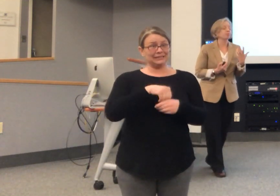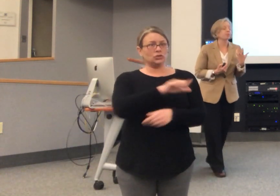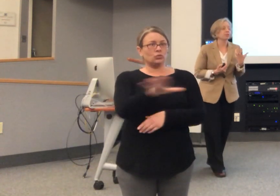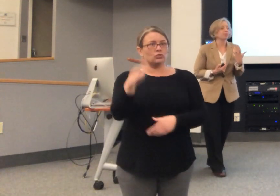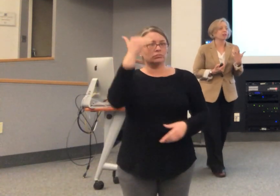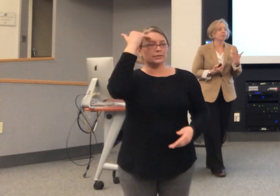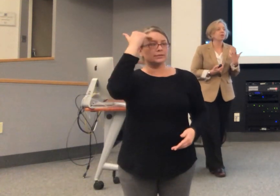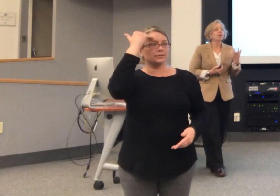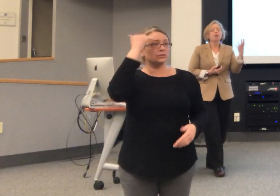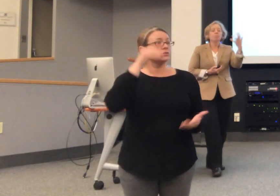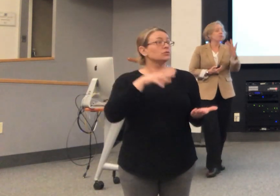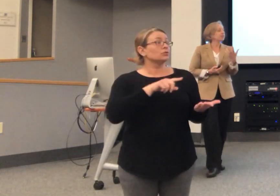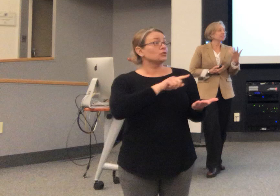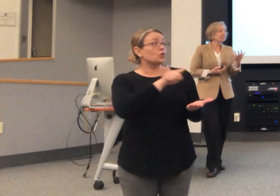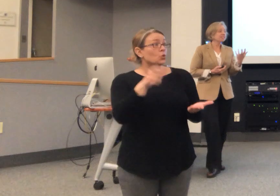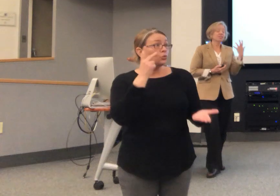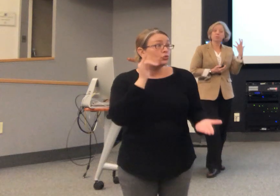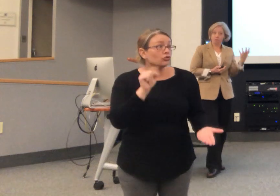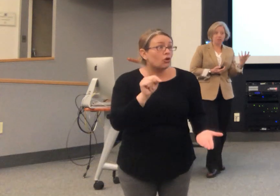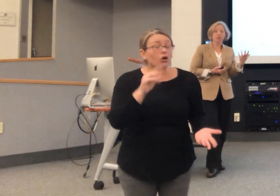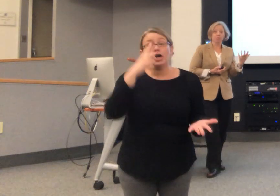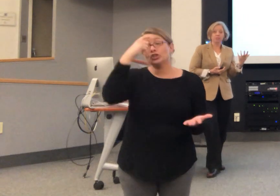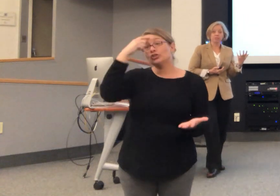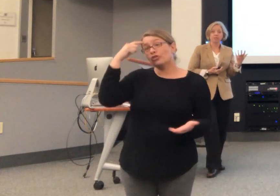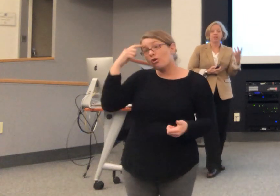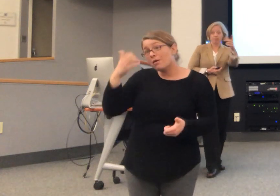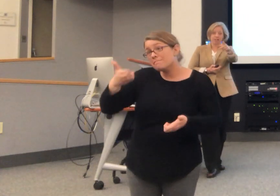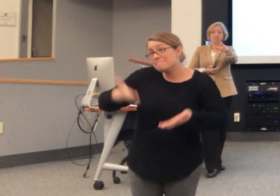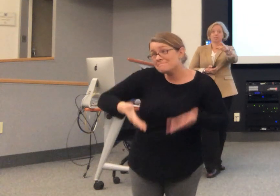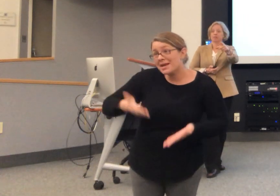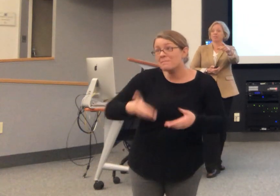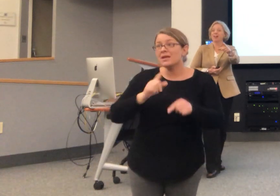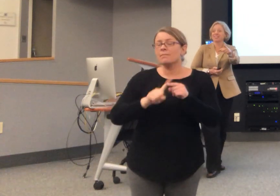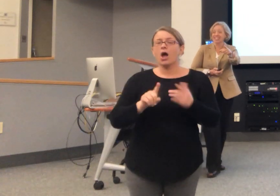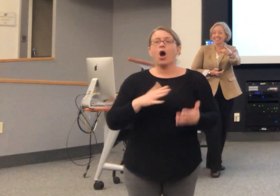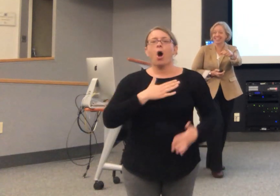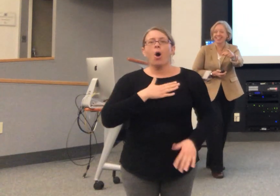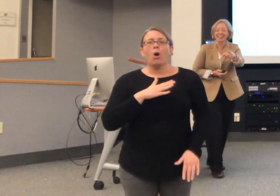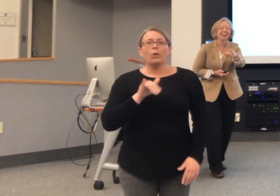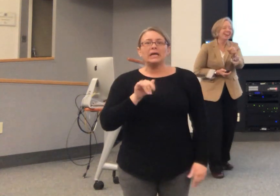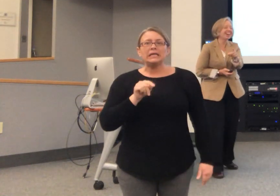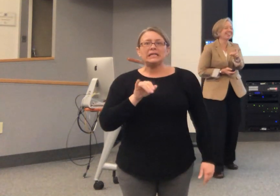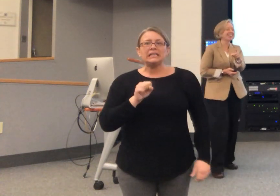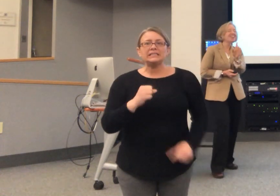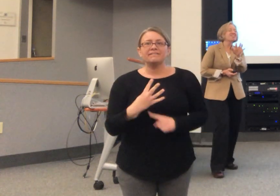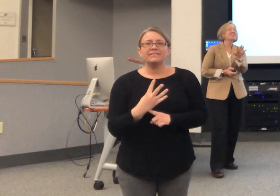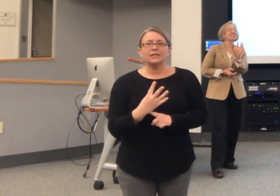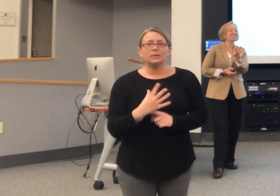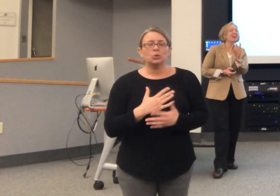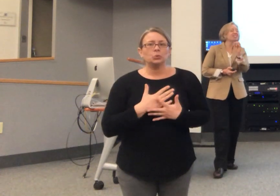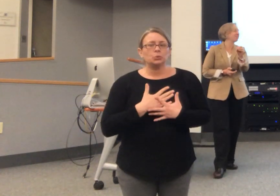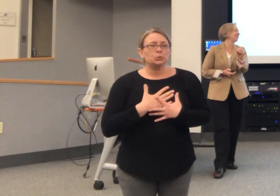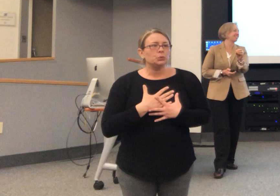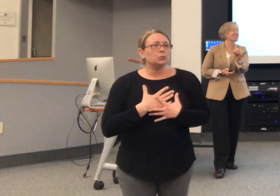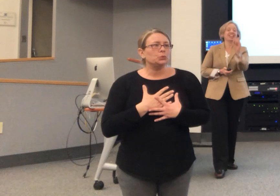in your memory forever, but unless it was filmed, oh my gosh, it is being filmed. So now it's fixed.